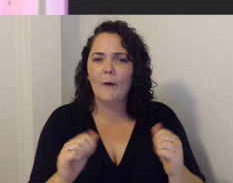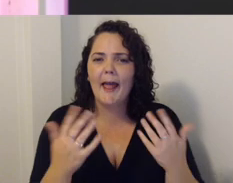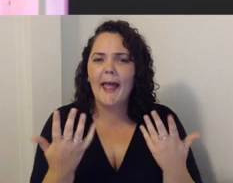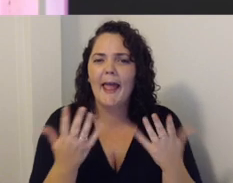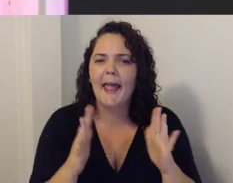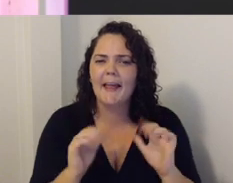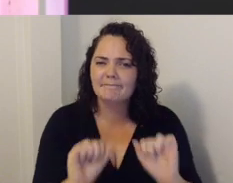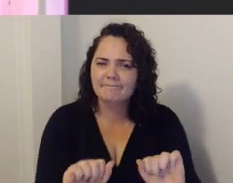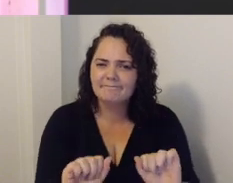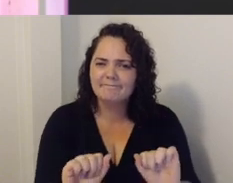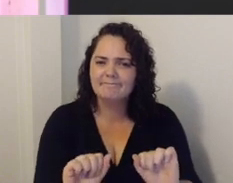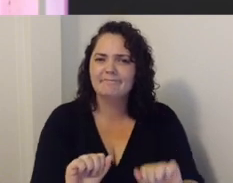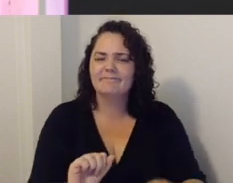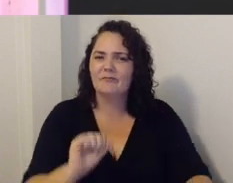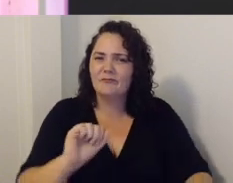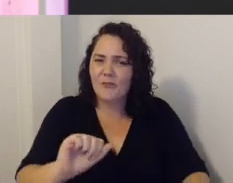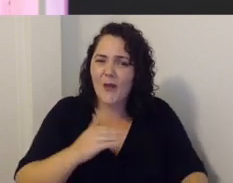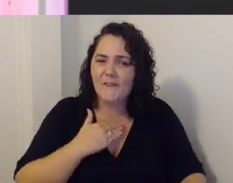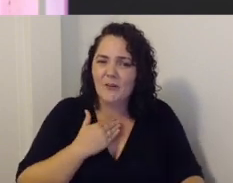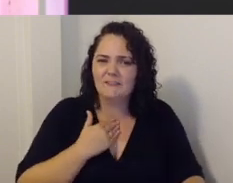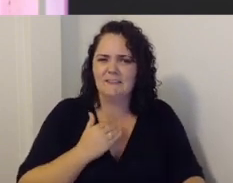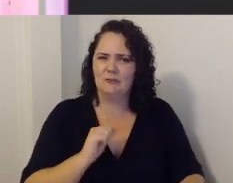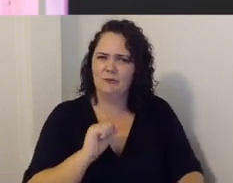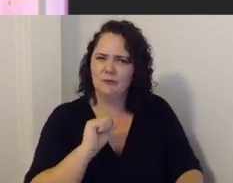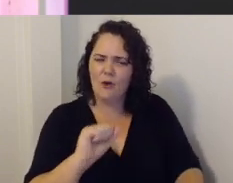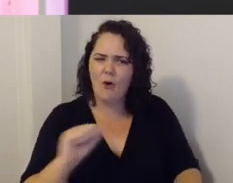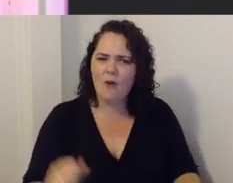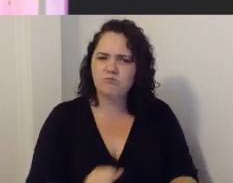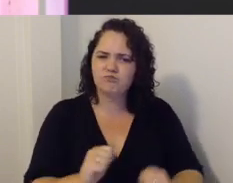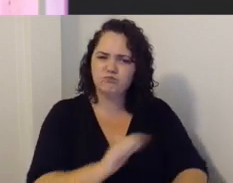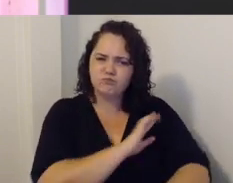you don't have to make do just with the drawing surfaces that are industrially available to you